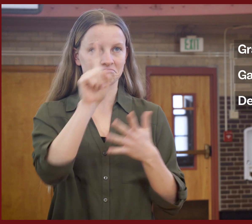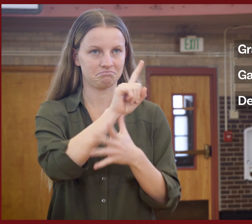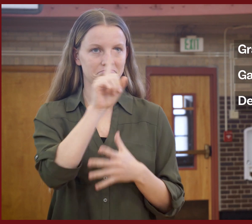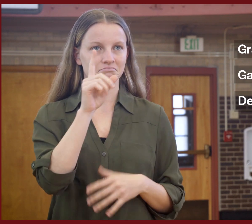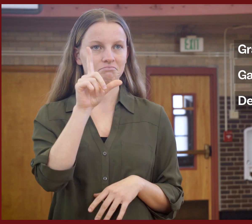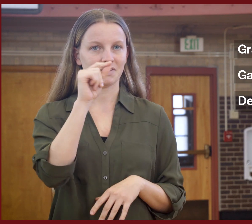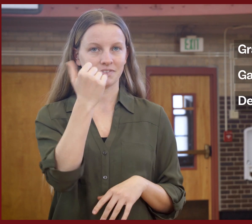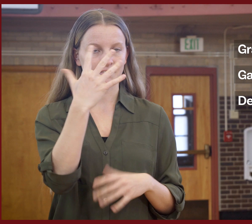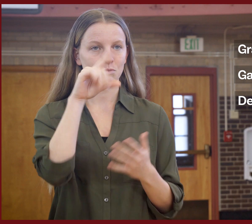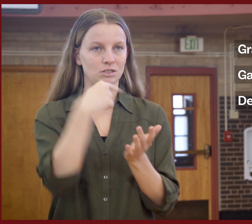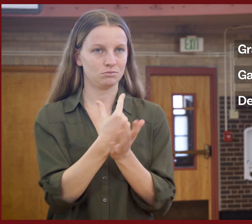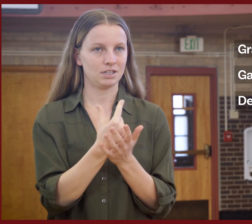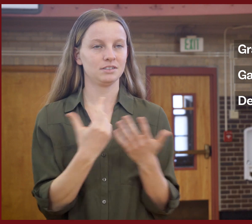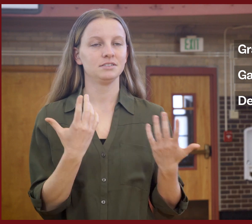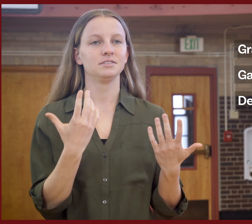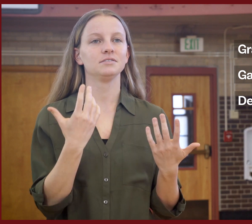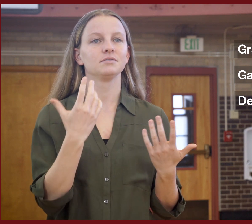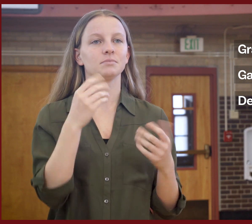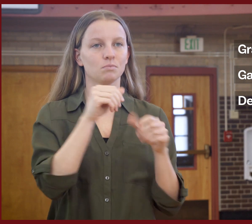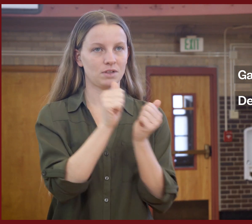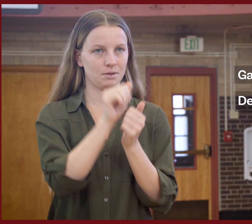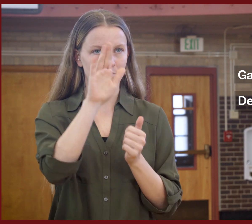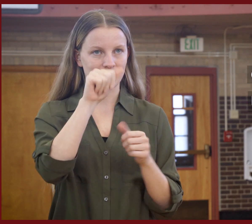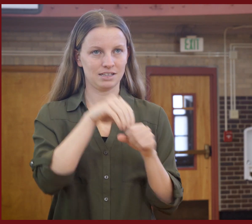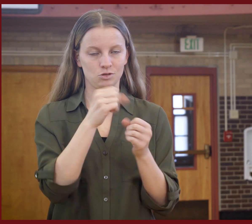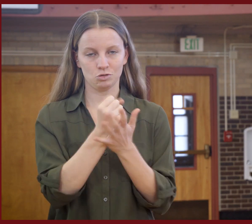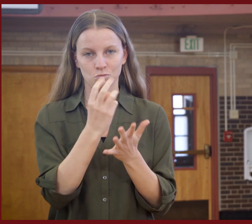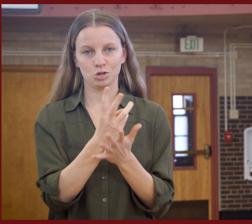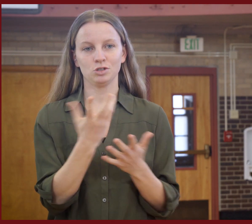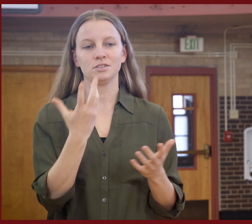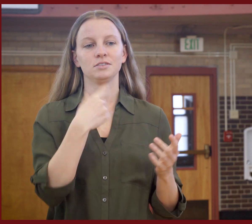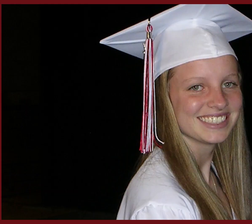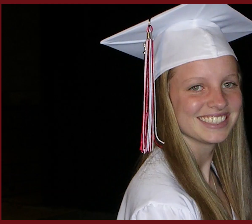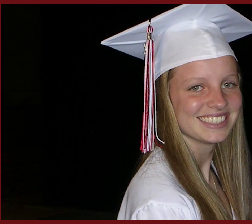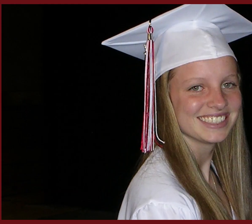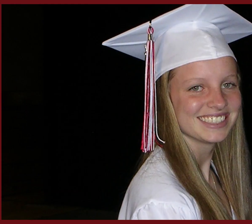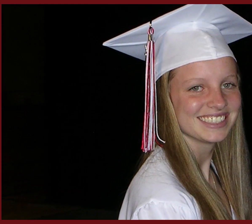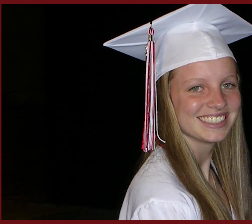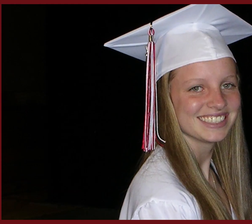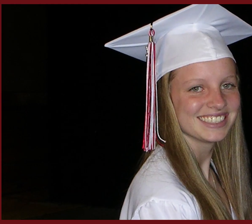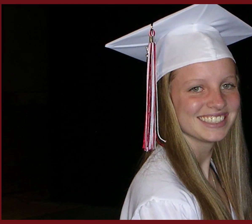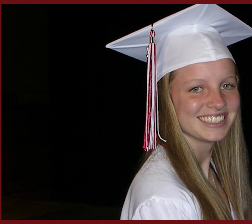Graduated there in 2015 with a B.A. in Social Work. (audio description)